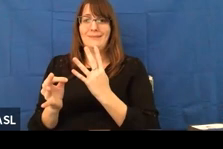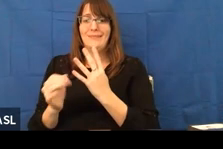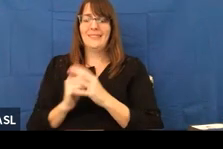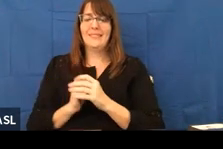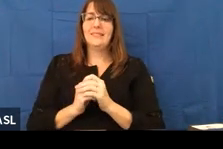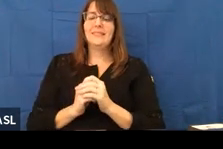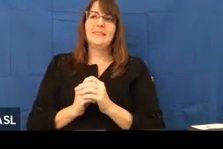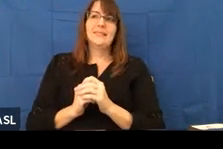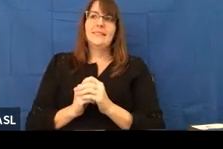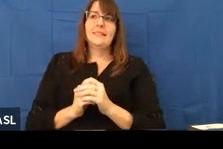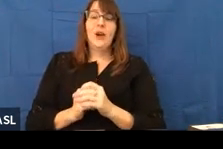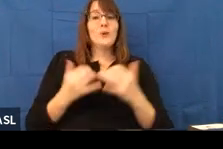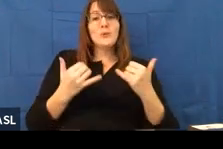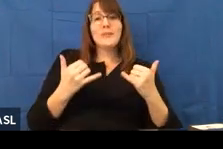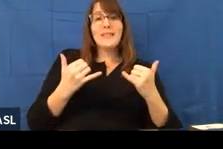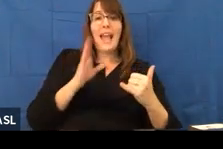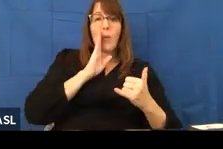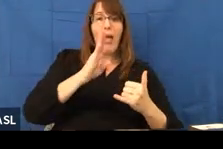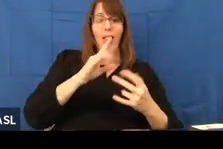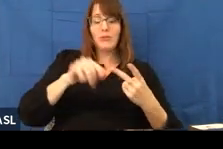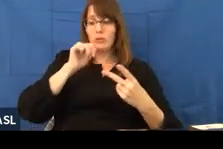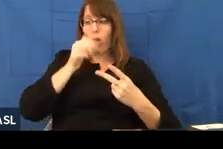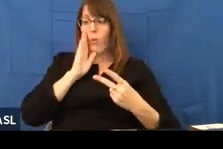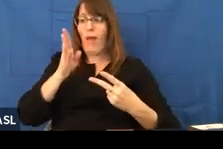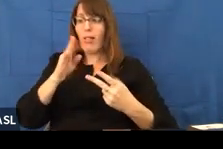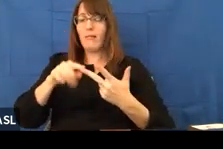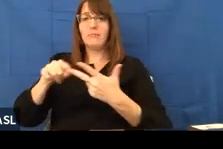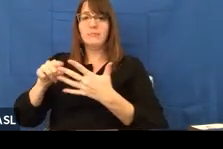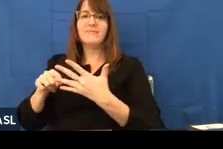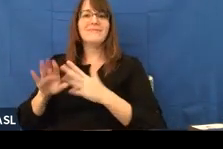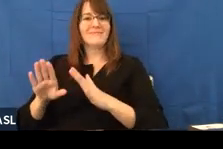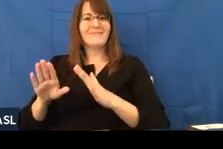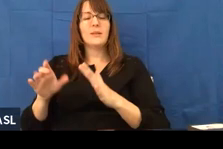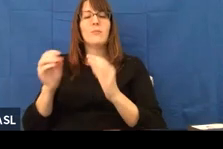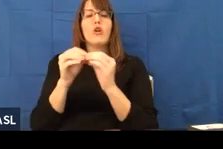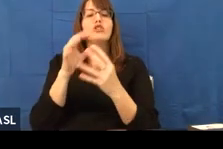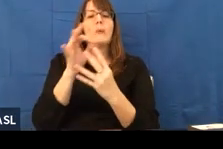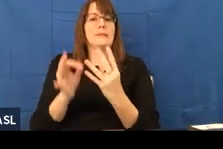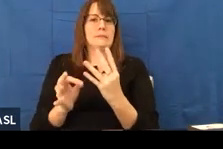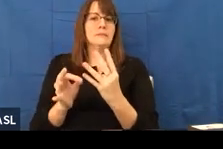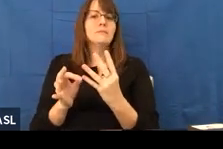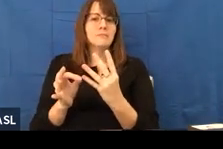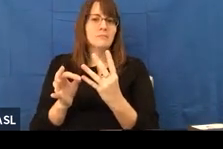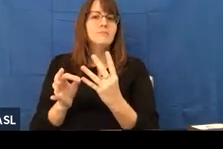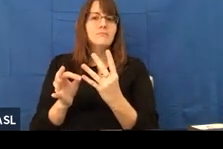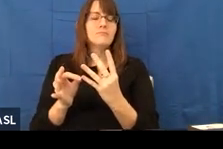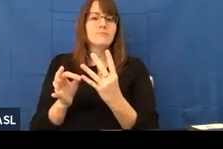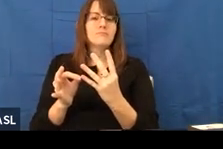Jewyl Alderson Clarke, SDCOE: You know, today you're going to do this tomorrow you'll do that you can give choice and you can can also pull in more than just slides.